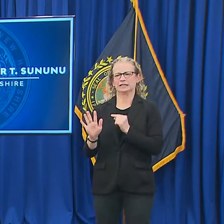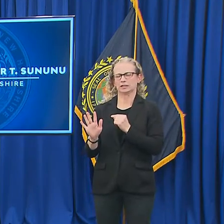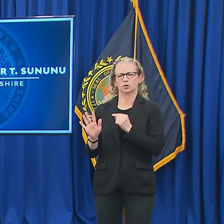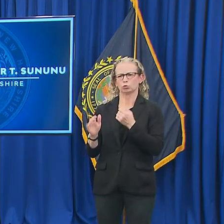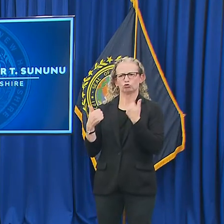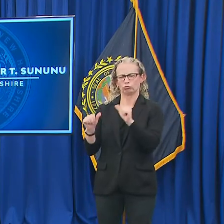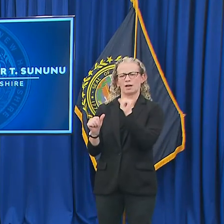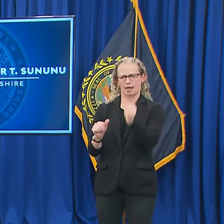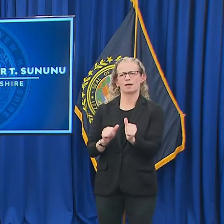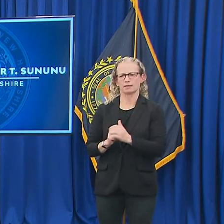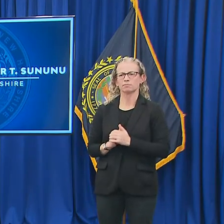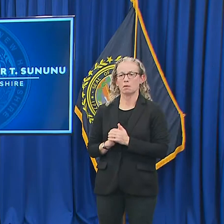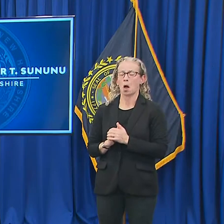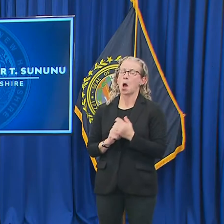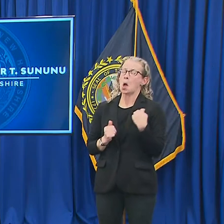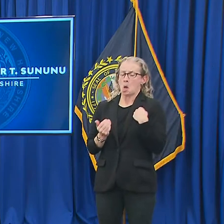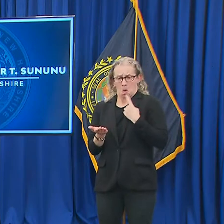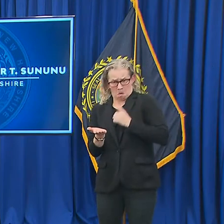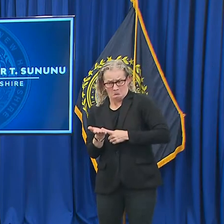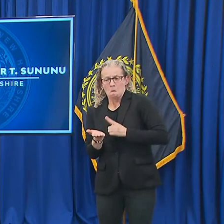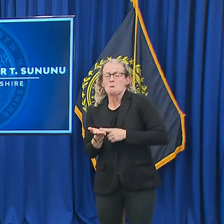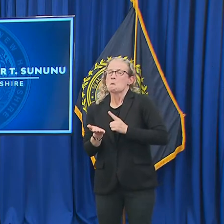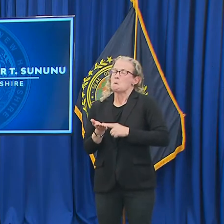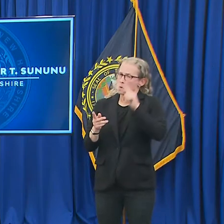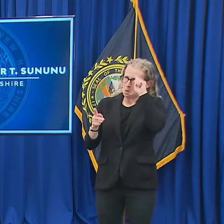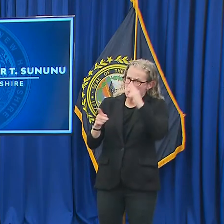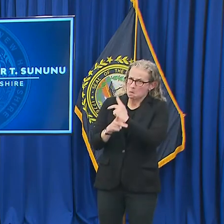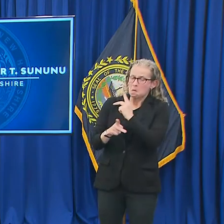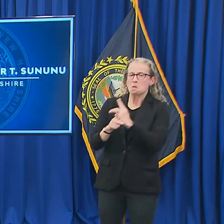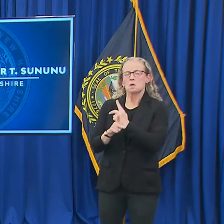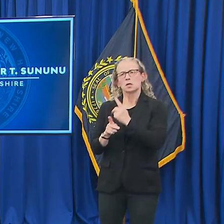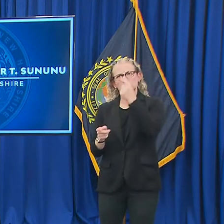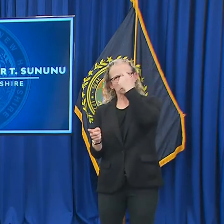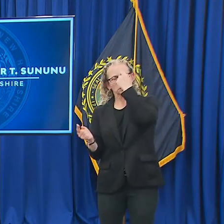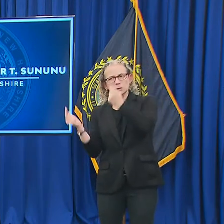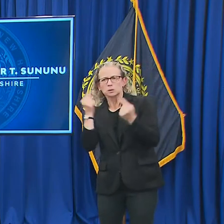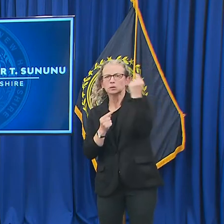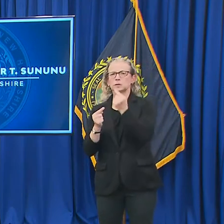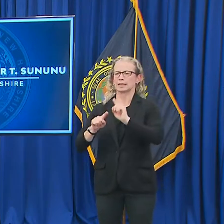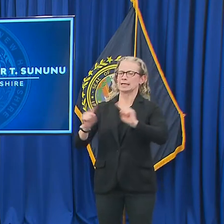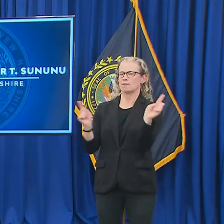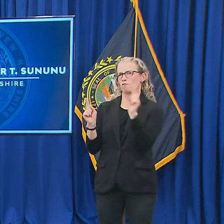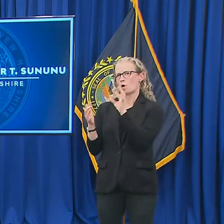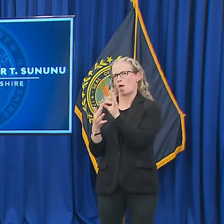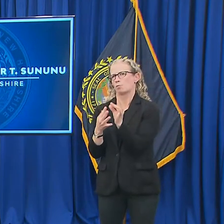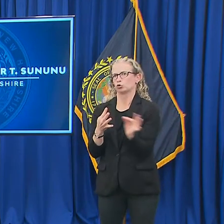we're really trying to keep on the mitigation efforts within the community. Real quick though you would probably